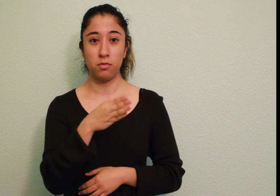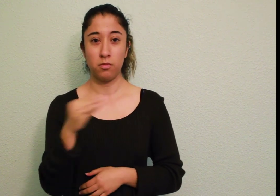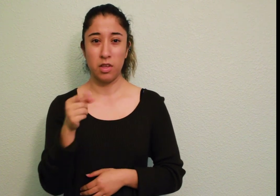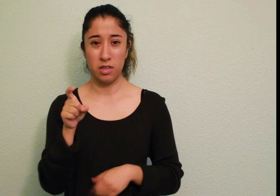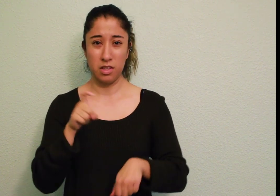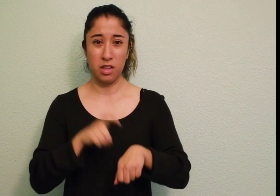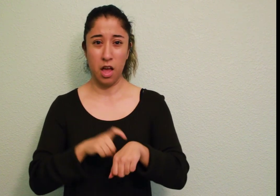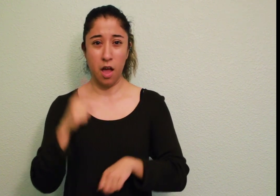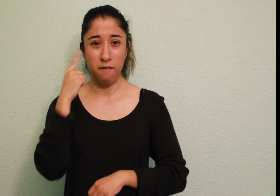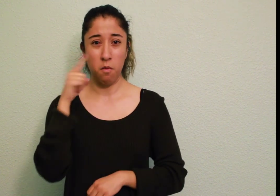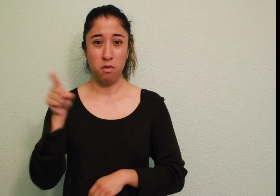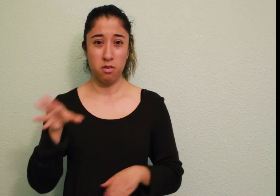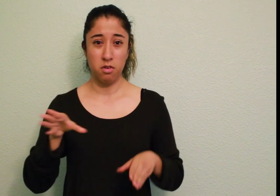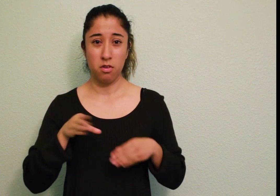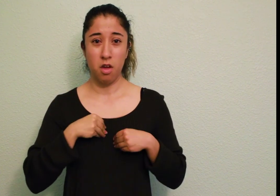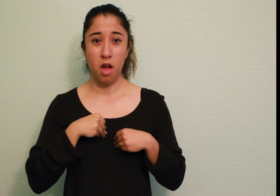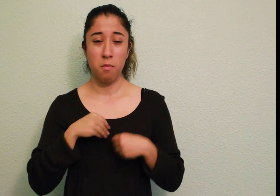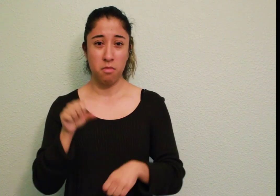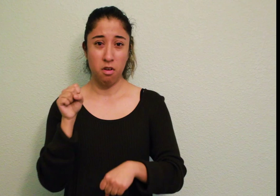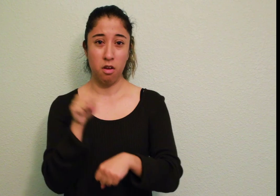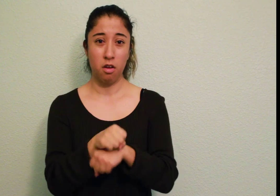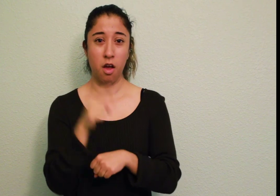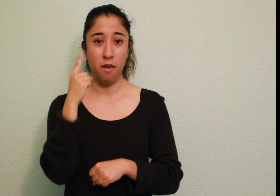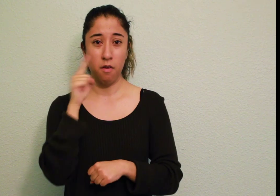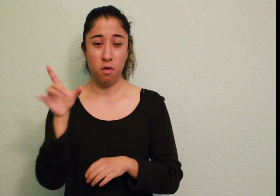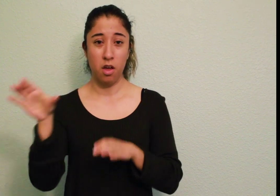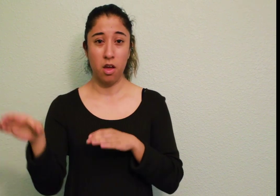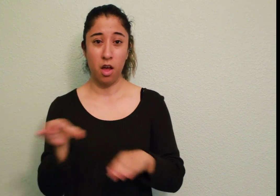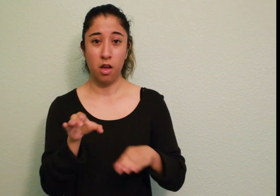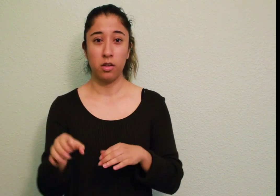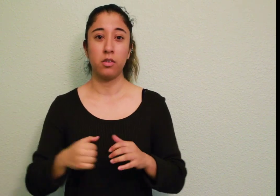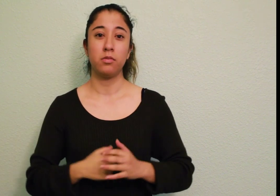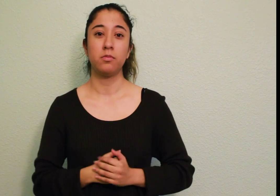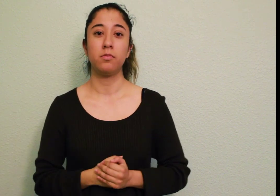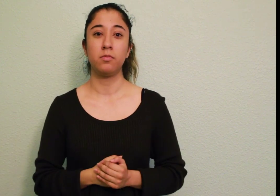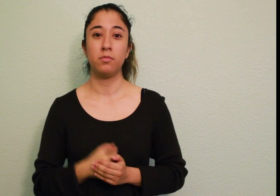and it is time for him to accept the consequences of his actions.